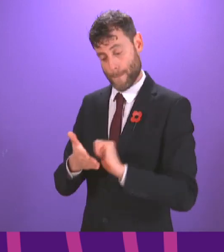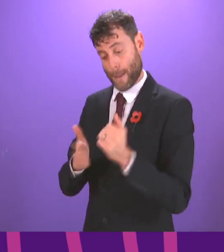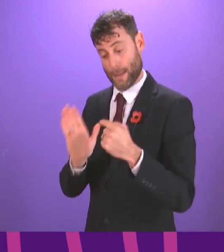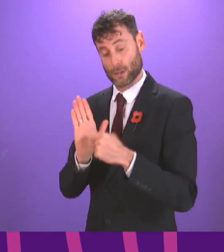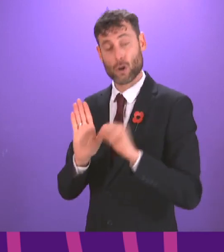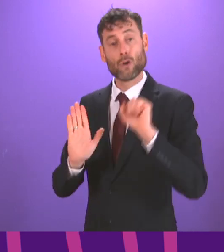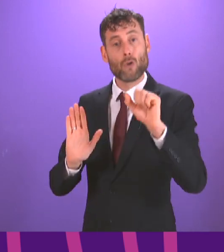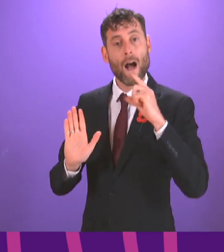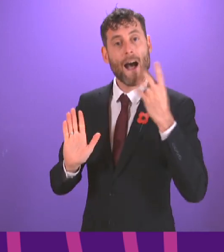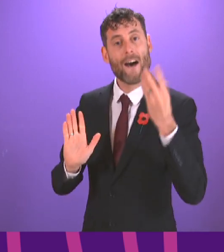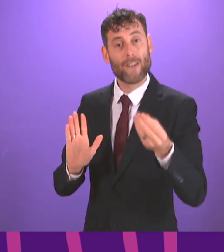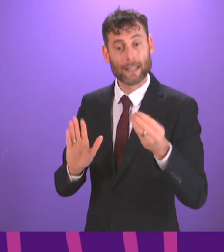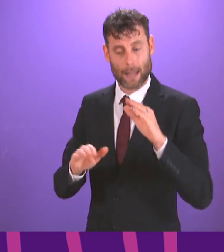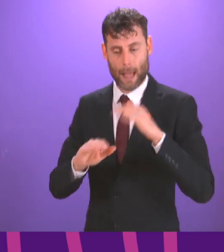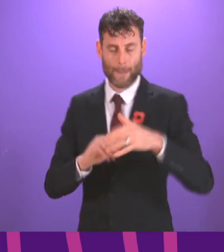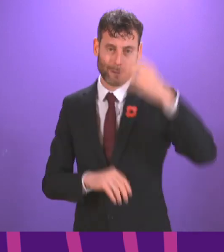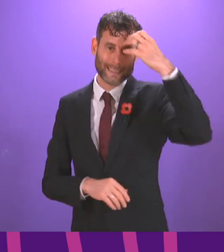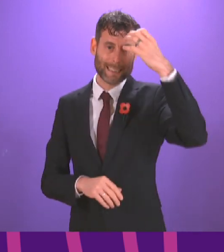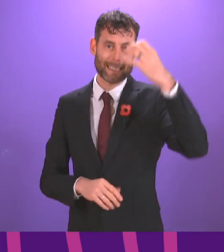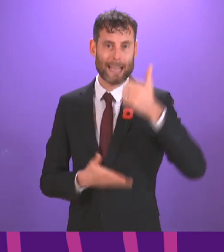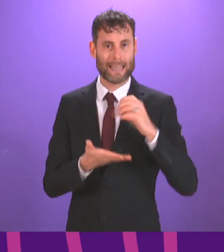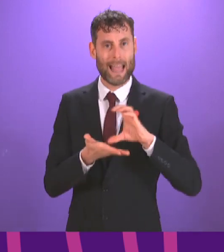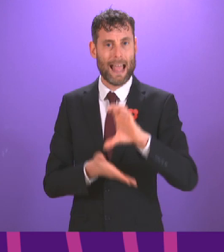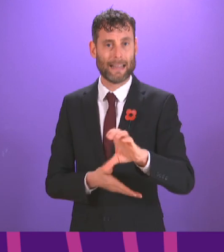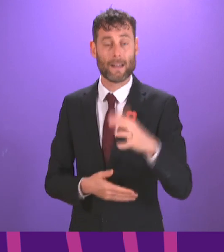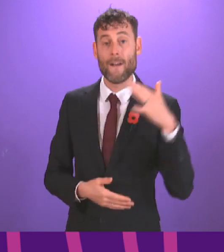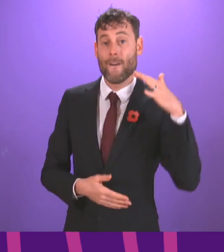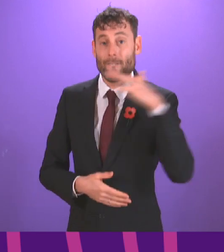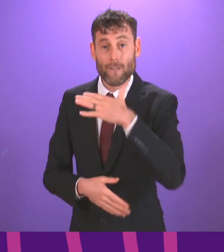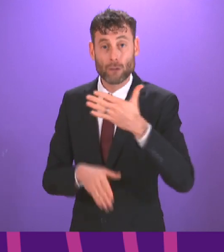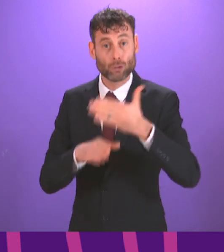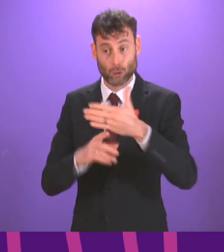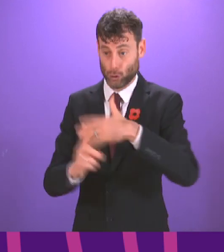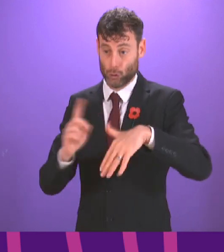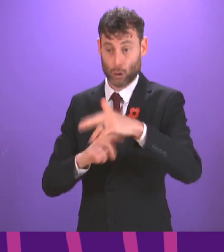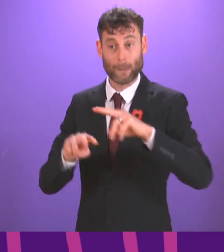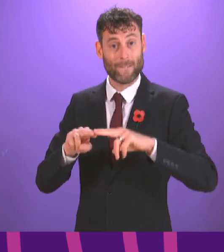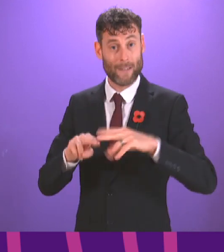she has received on state aid, as 500 jobs in Fife rely on that contract. A workforce